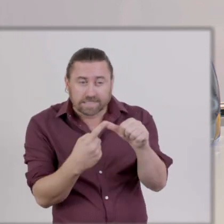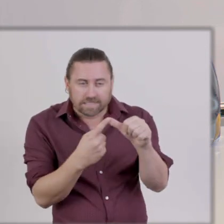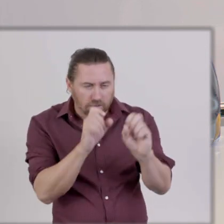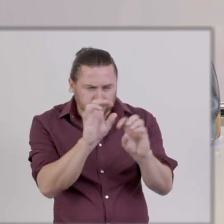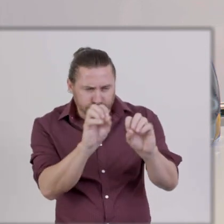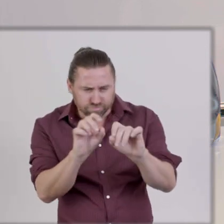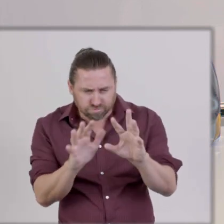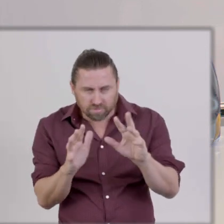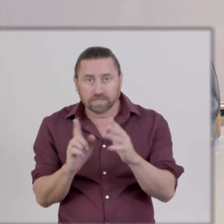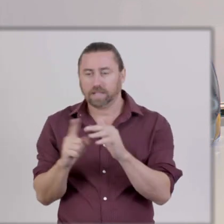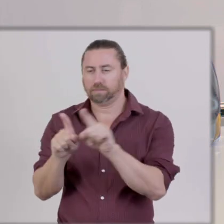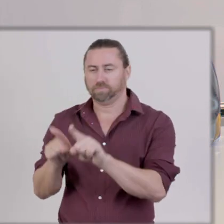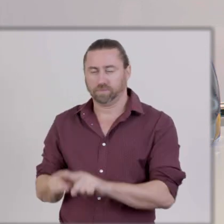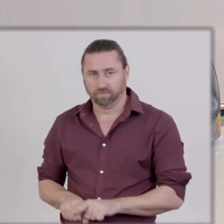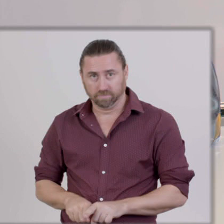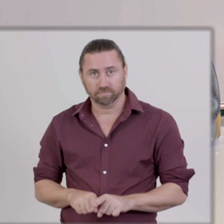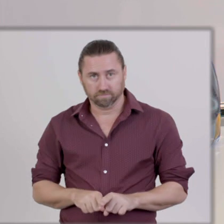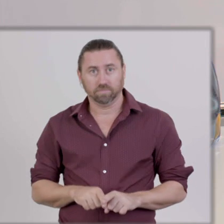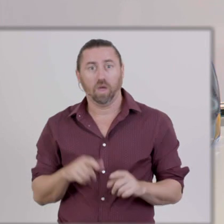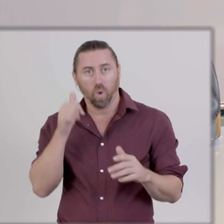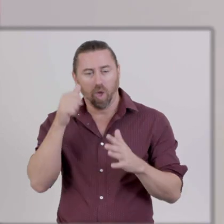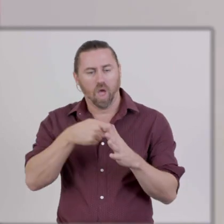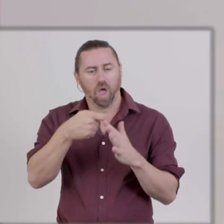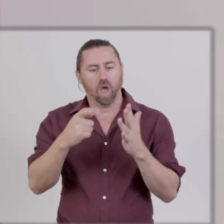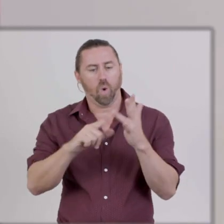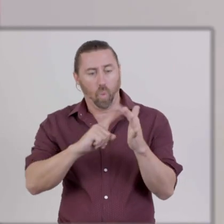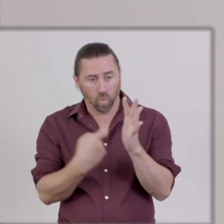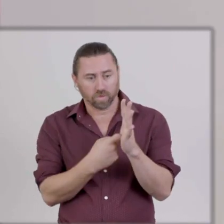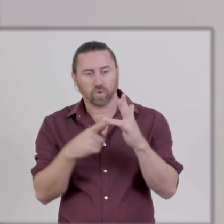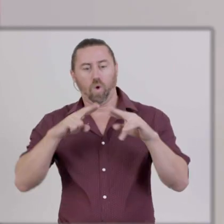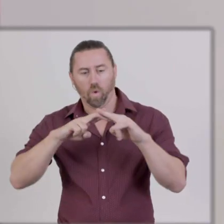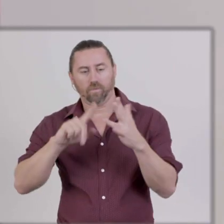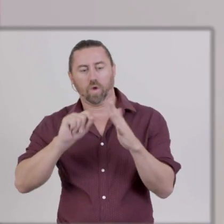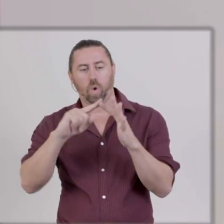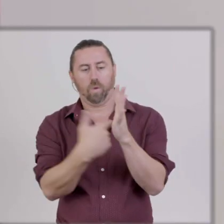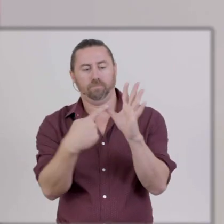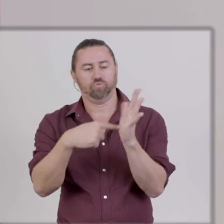by developing a set of rules to follow, called the 'order of operations'.